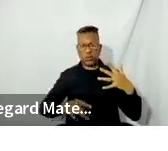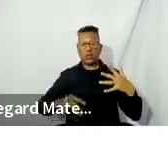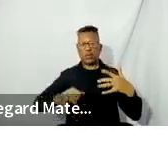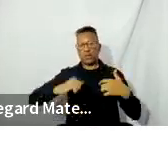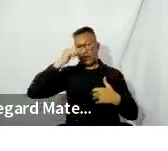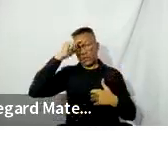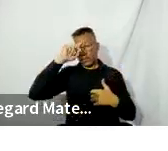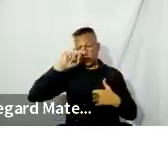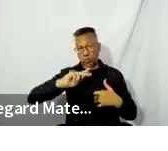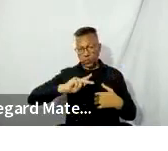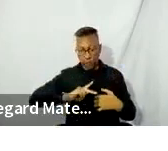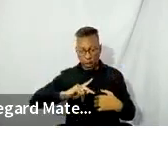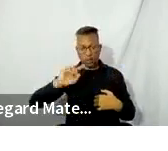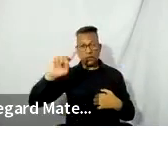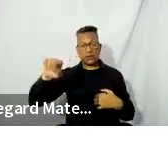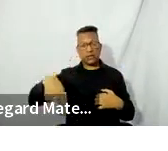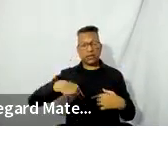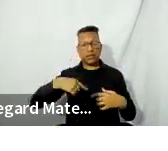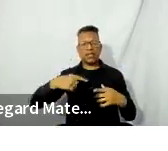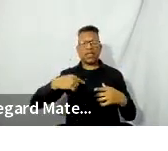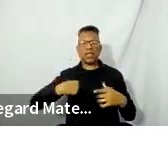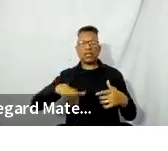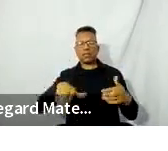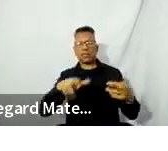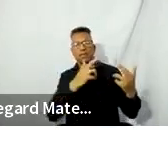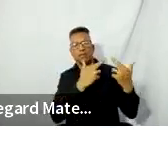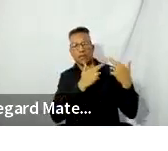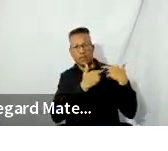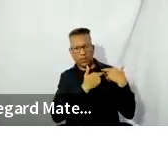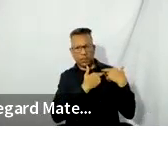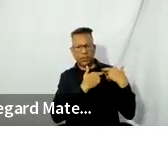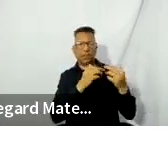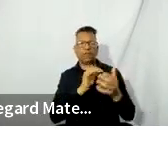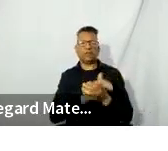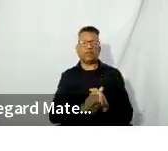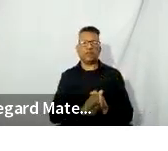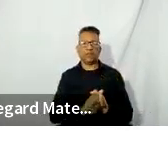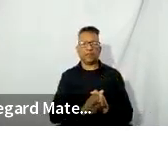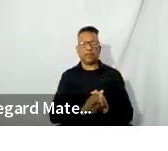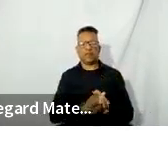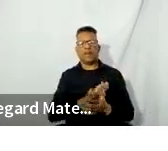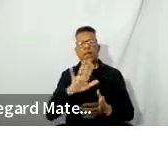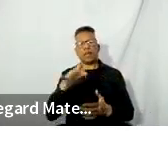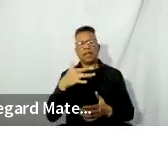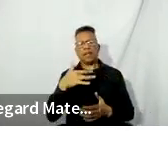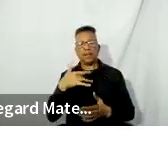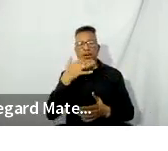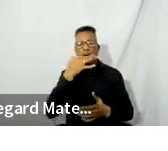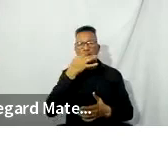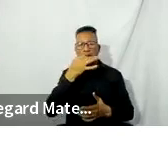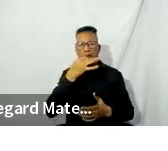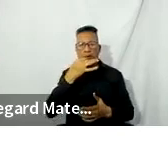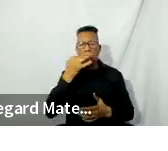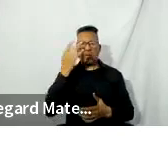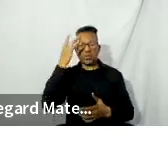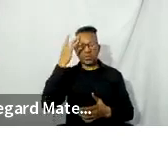of reactivity and responsiveness in in in so that's in in so that's gonna sink, e stones, and I think that and I think that contradiction